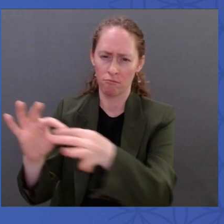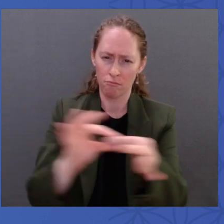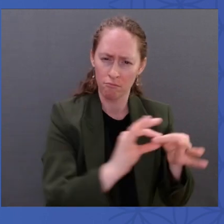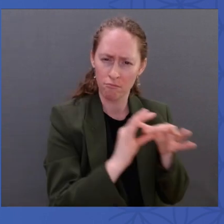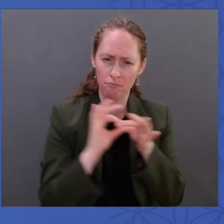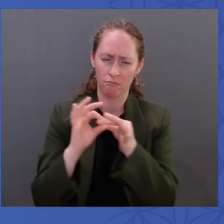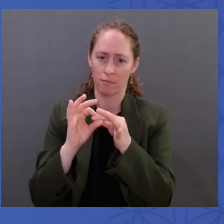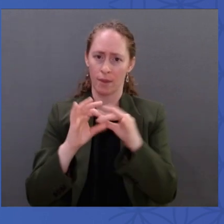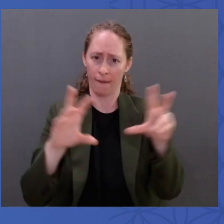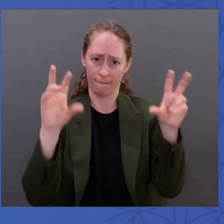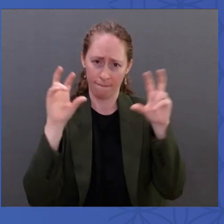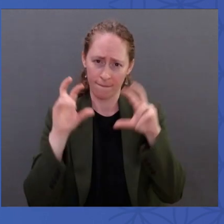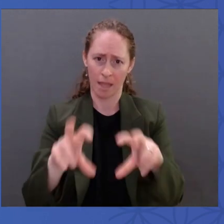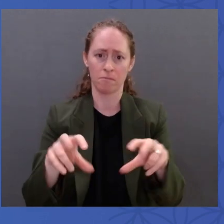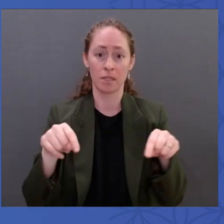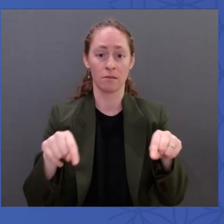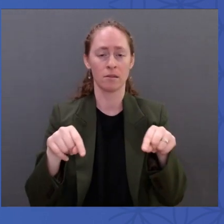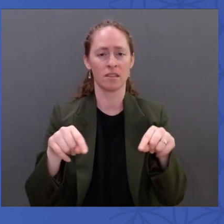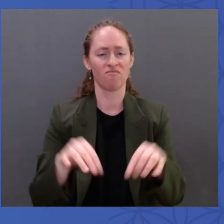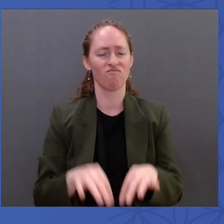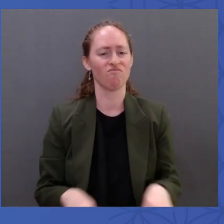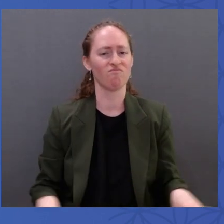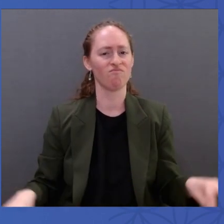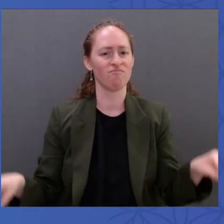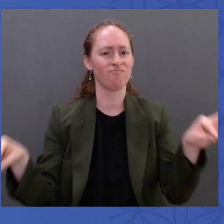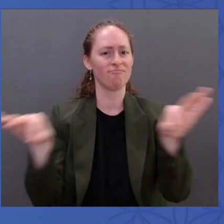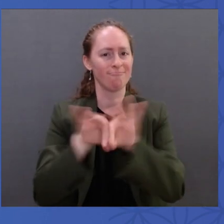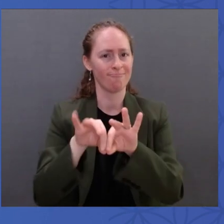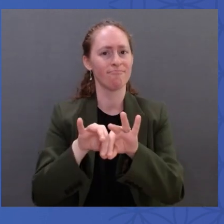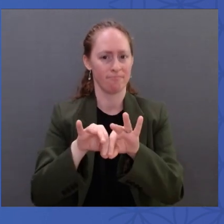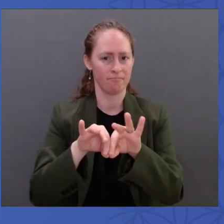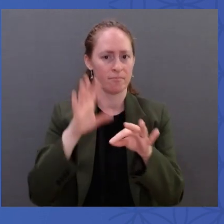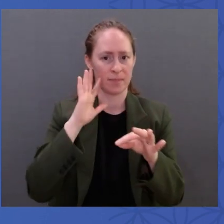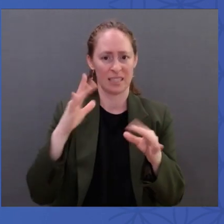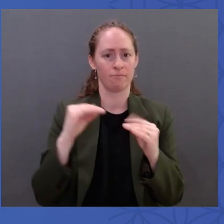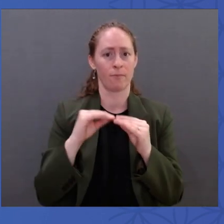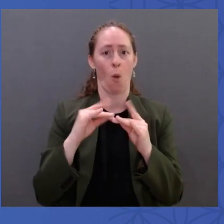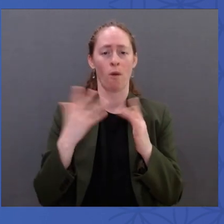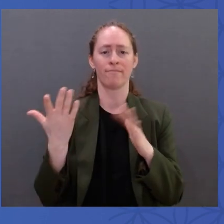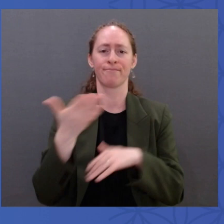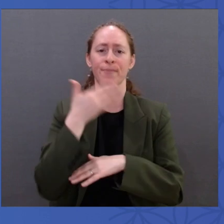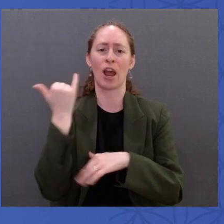that will advance development in various areas, be it in terms of policy, laws, industries